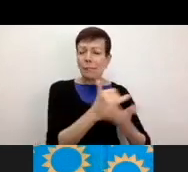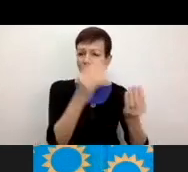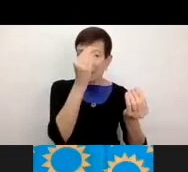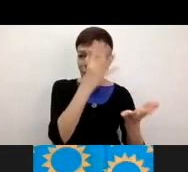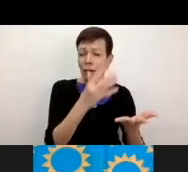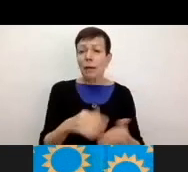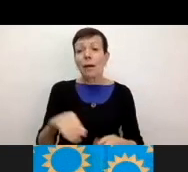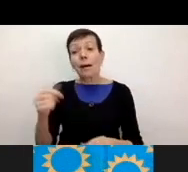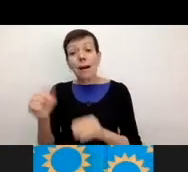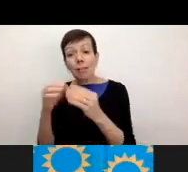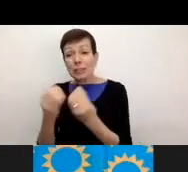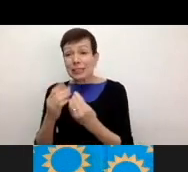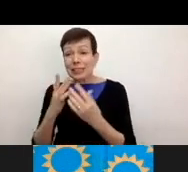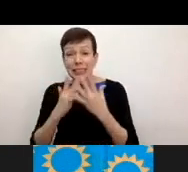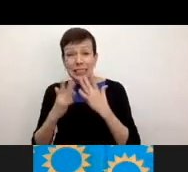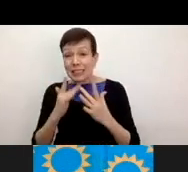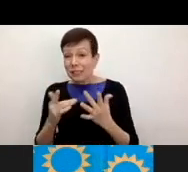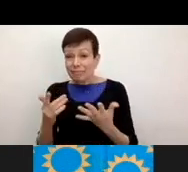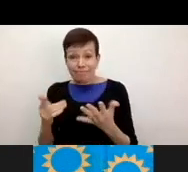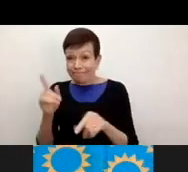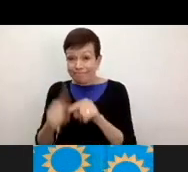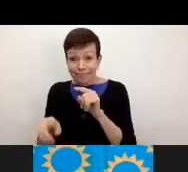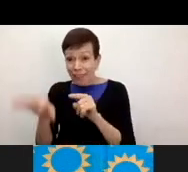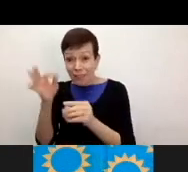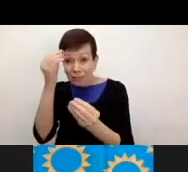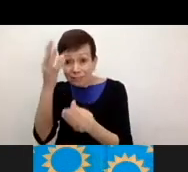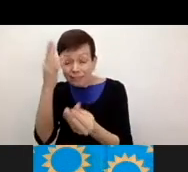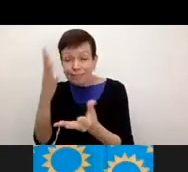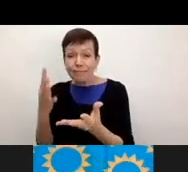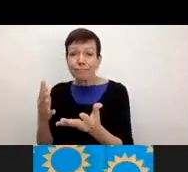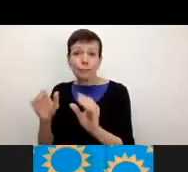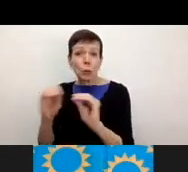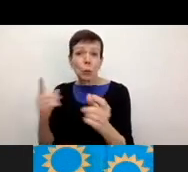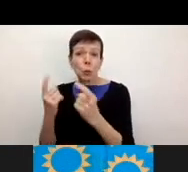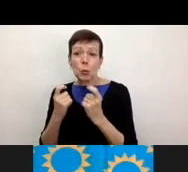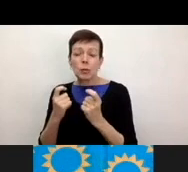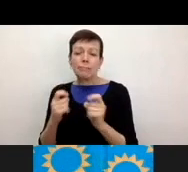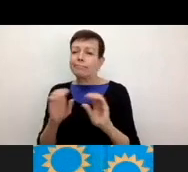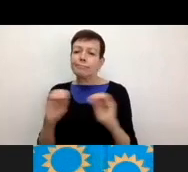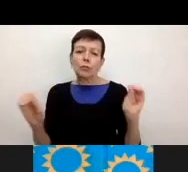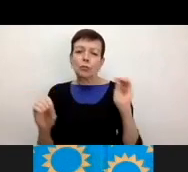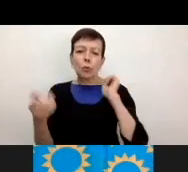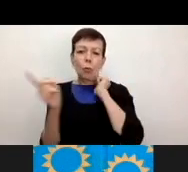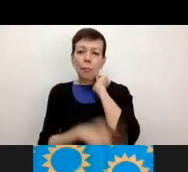that really struggled to capture survey responses. We’re not intending to punish groups that are not successful.